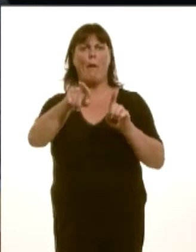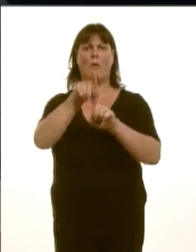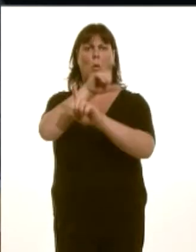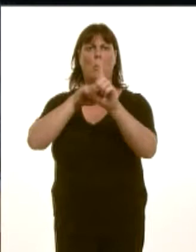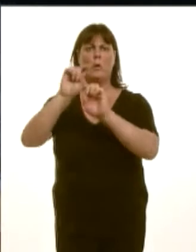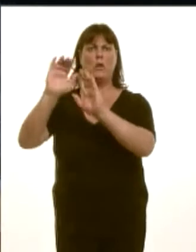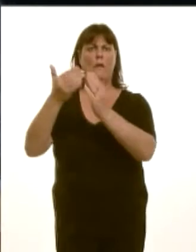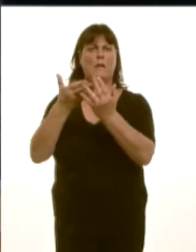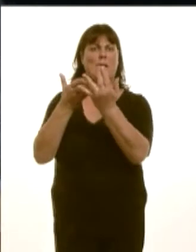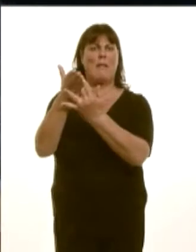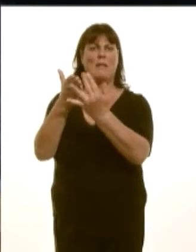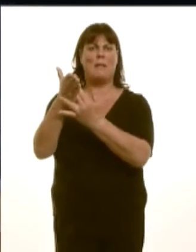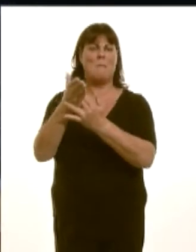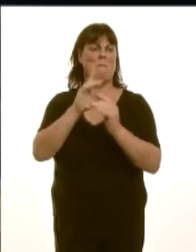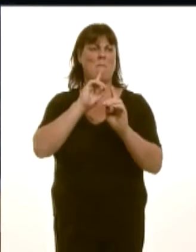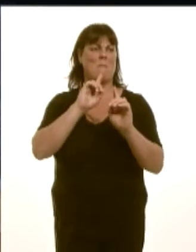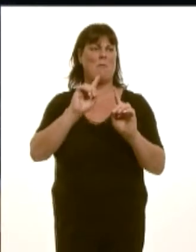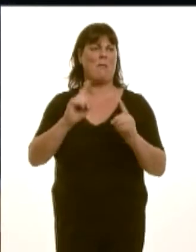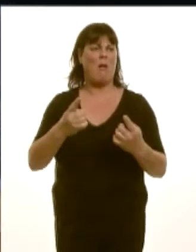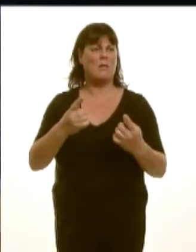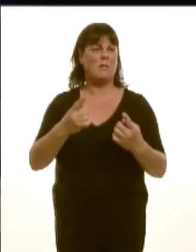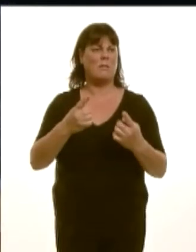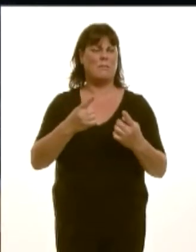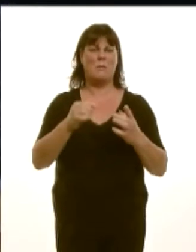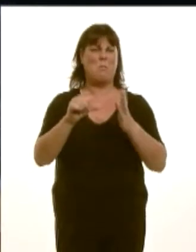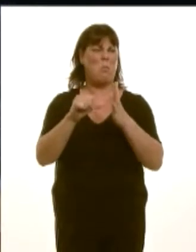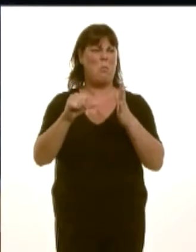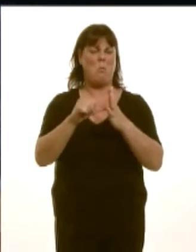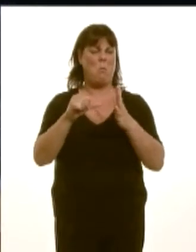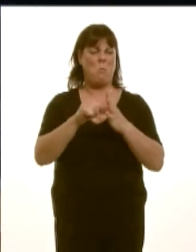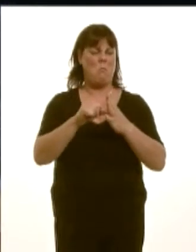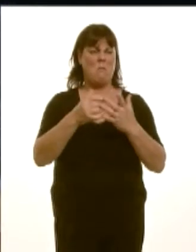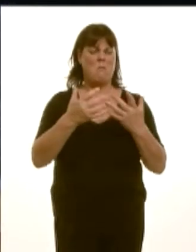What can the Welsh Government do to ensure that healthcare and social services are more